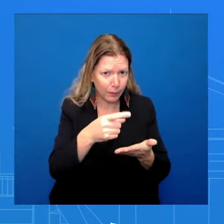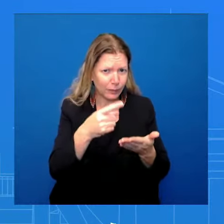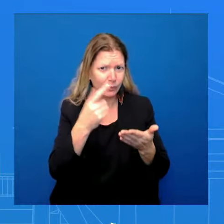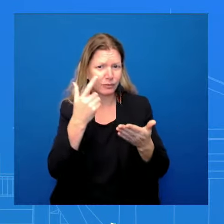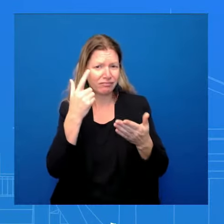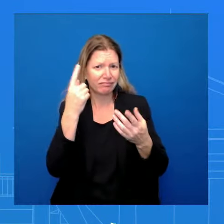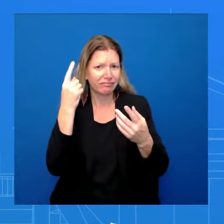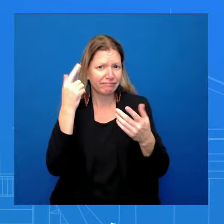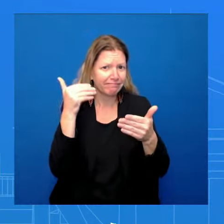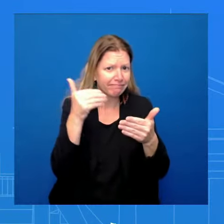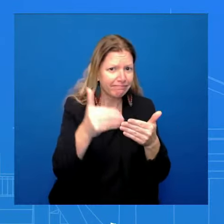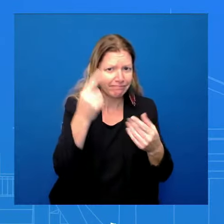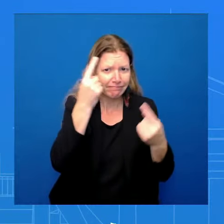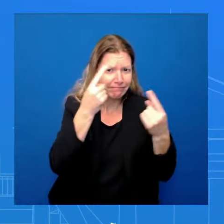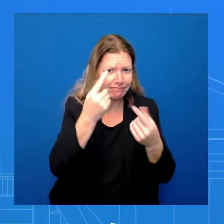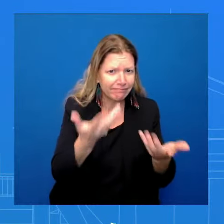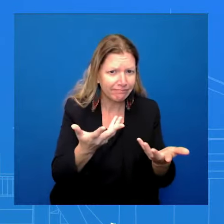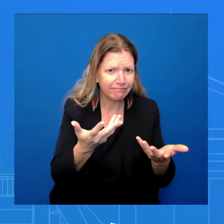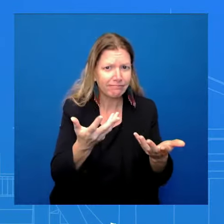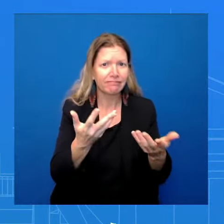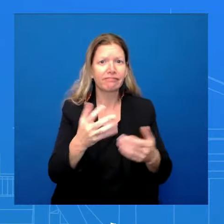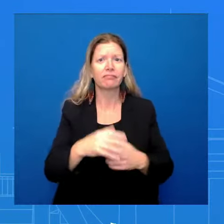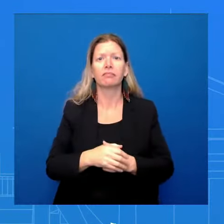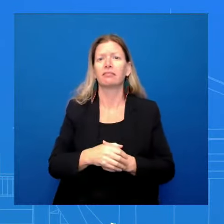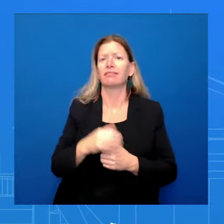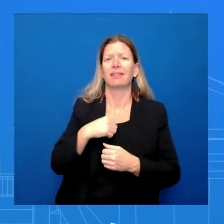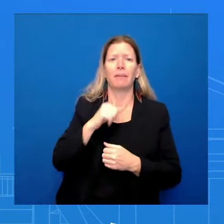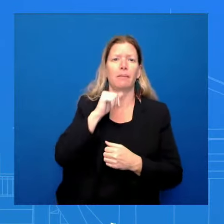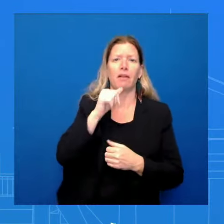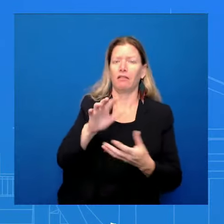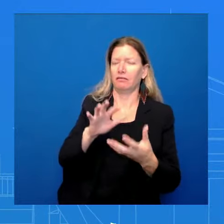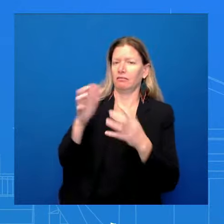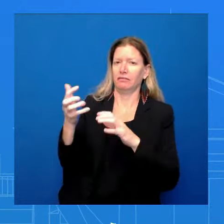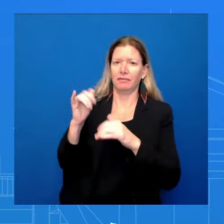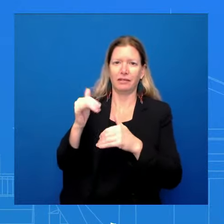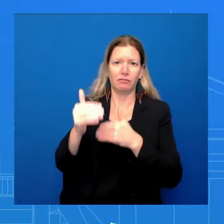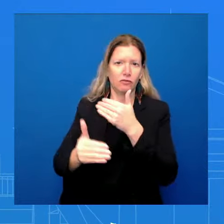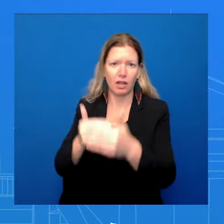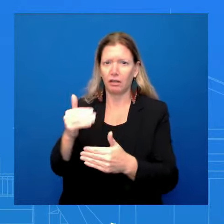I'm just going to say what our position is and what we've communicated to the Venezuelans and have said publicly --